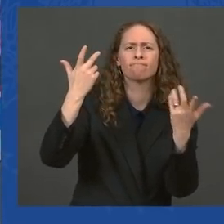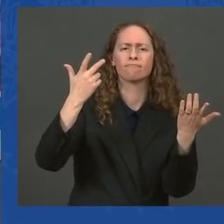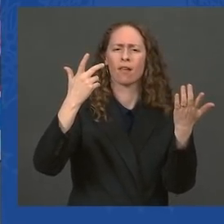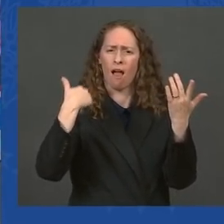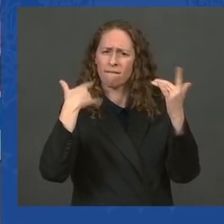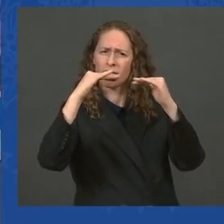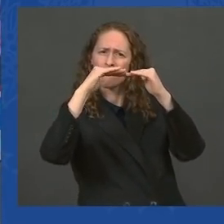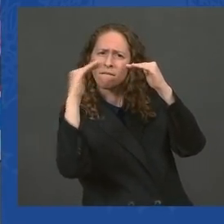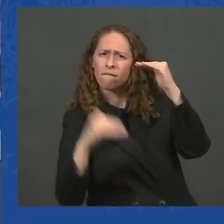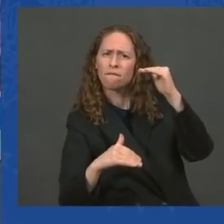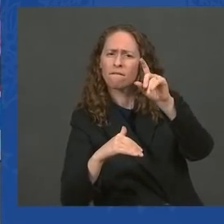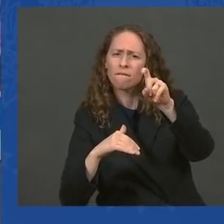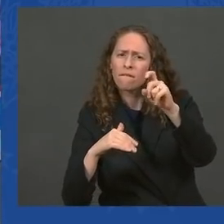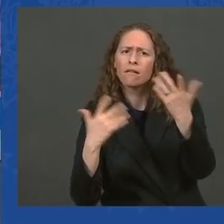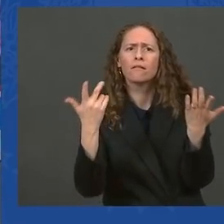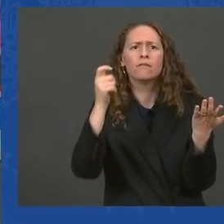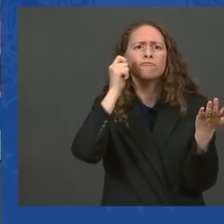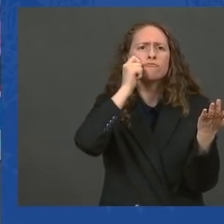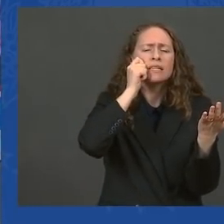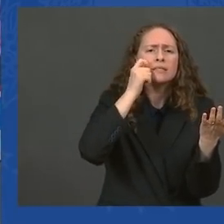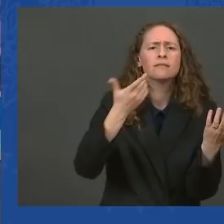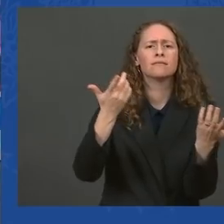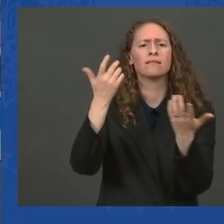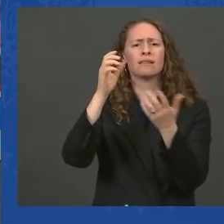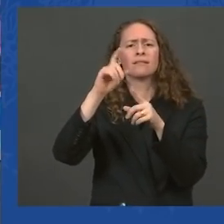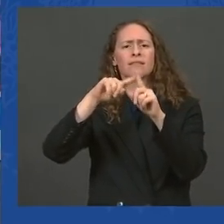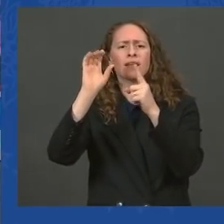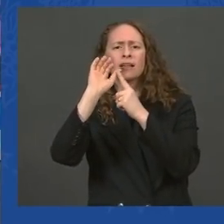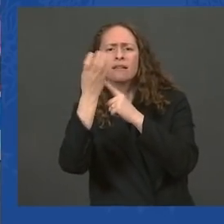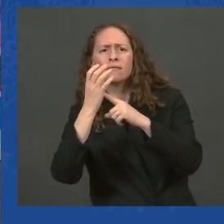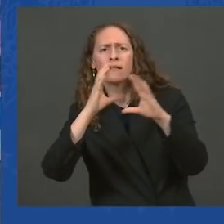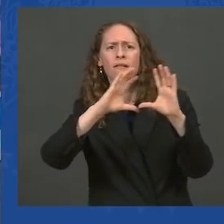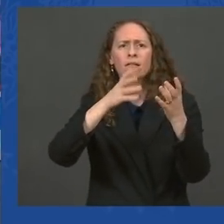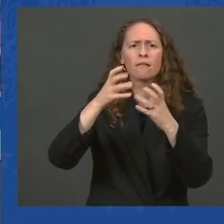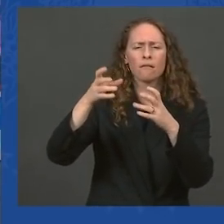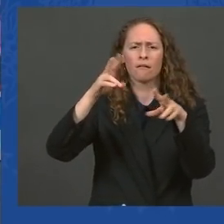The weapons of war and the nature of the injuries they inflict don't differentiate based on race.